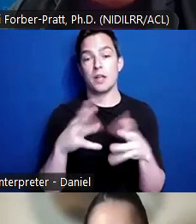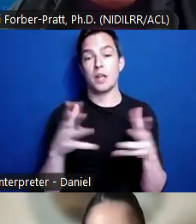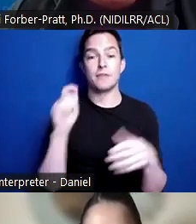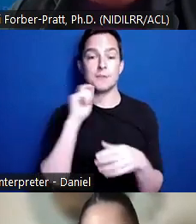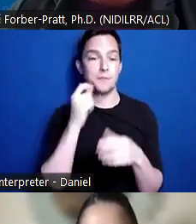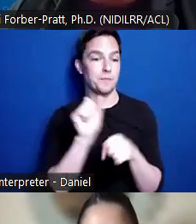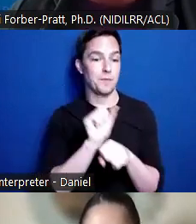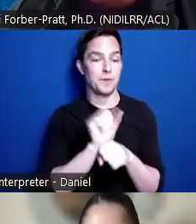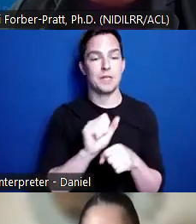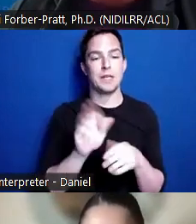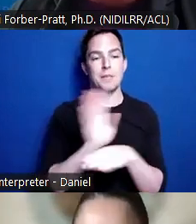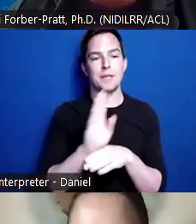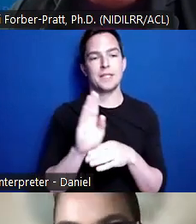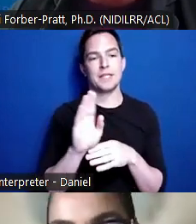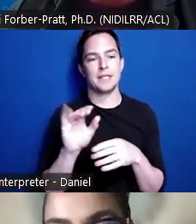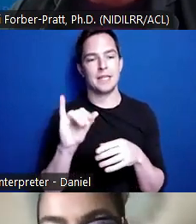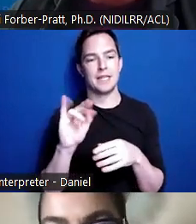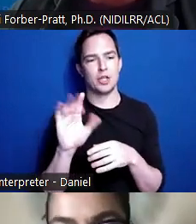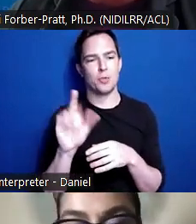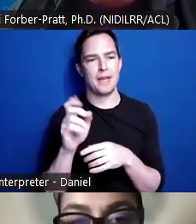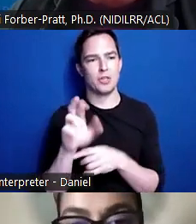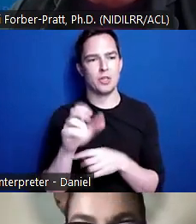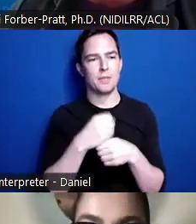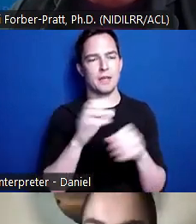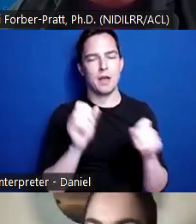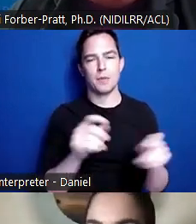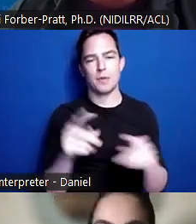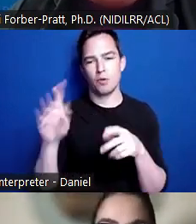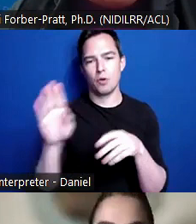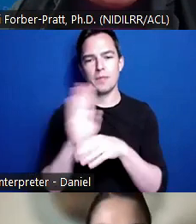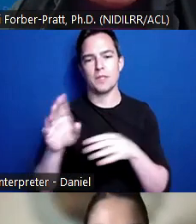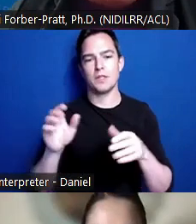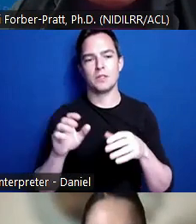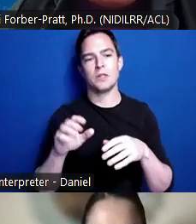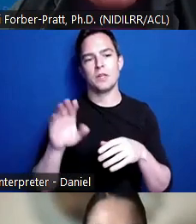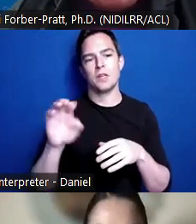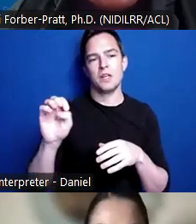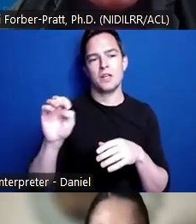incubator to create opportunities for disabled entrepreneurs, and most recently was selected and